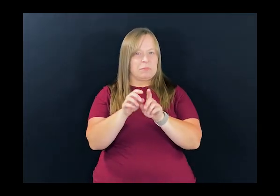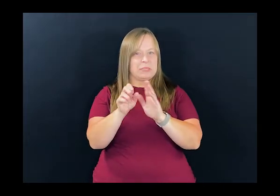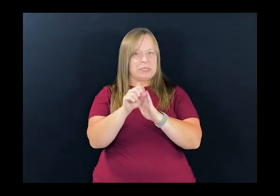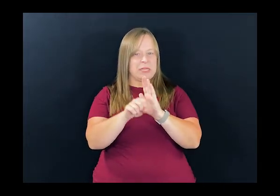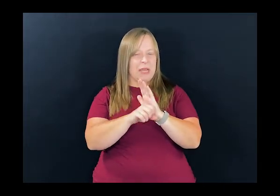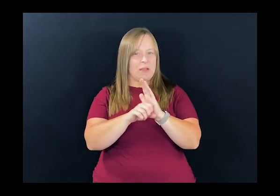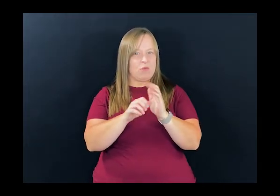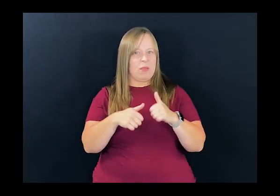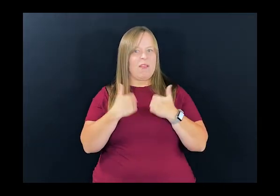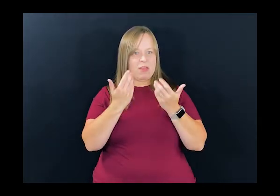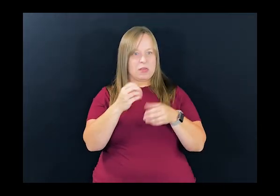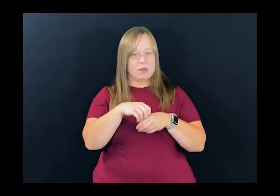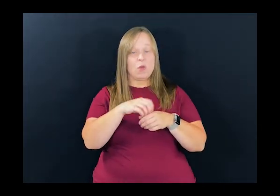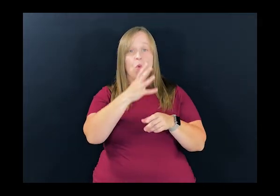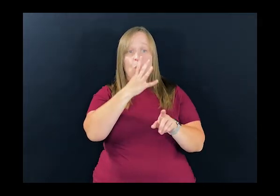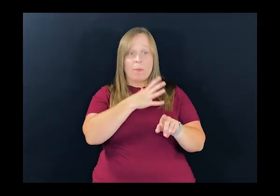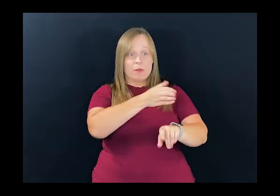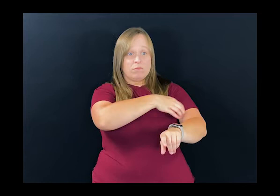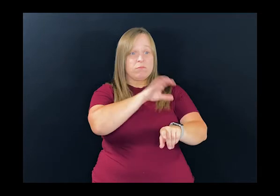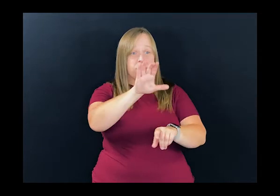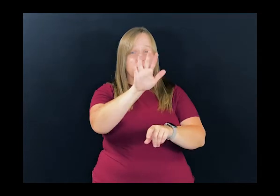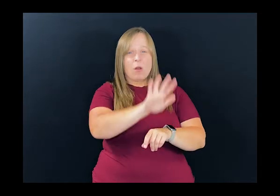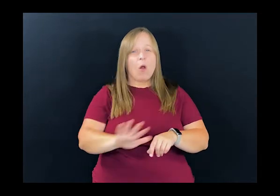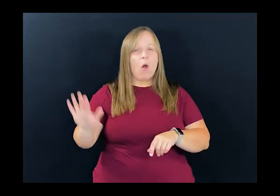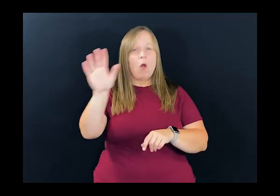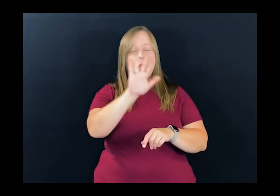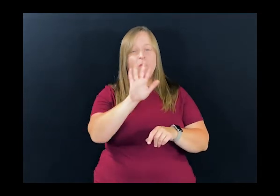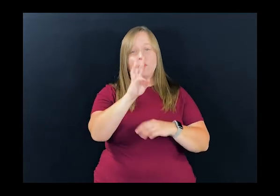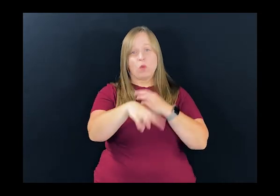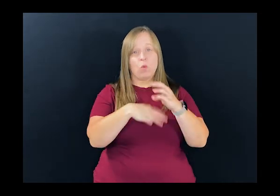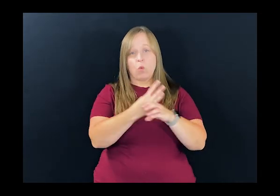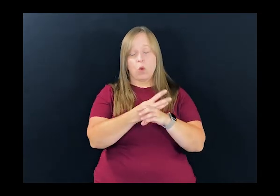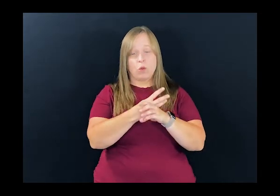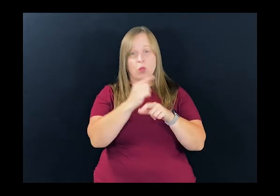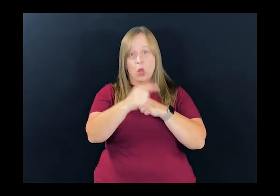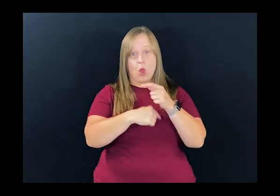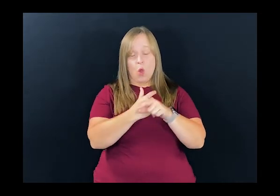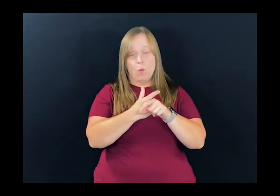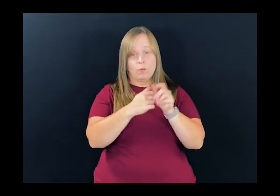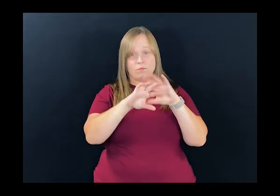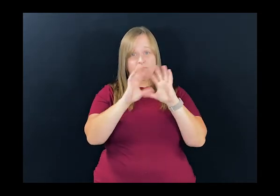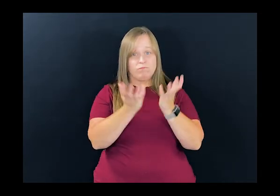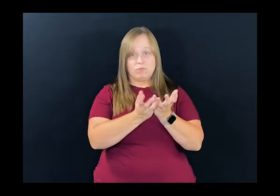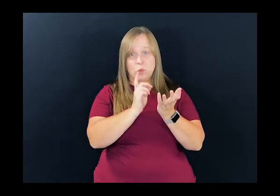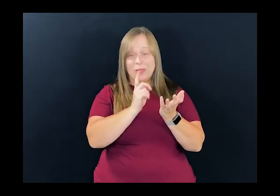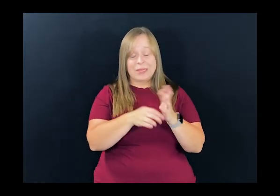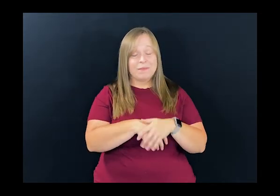So we're empowering women all over the world the globe all over the globe.